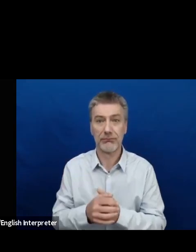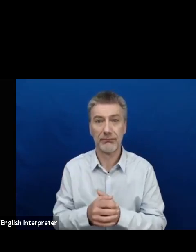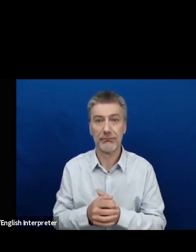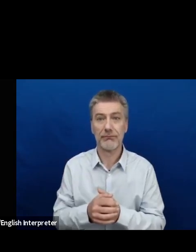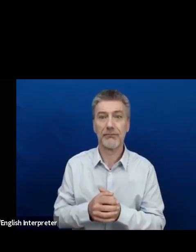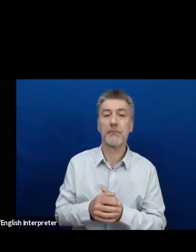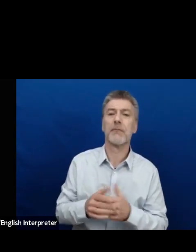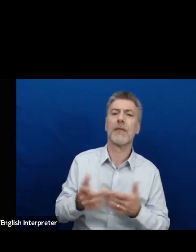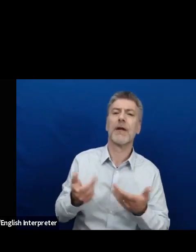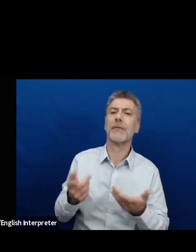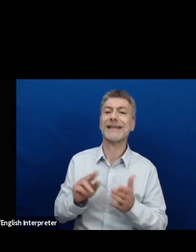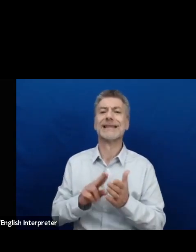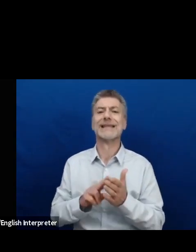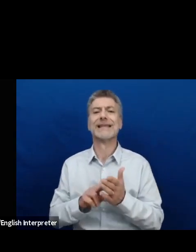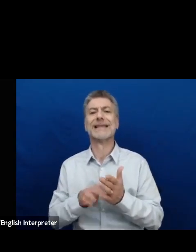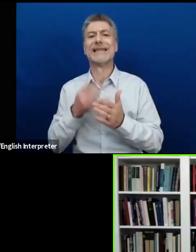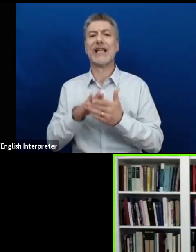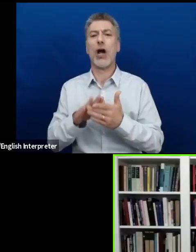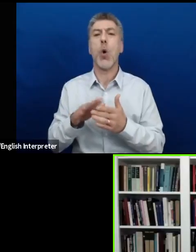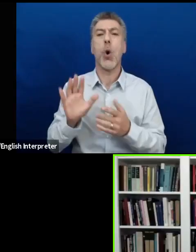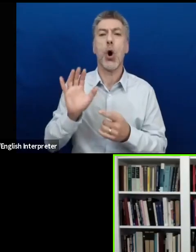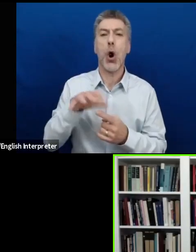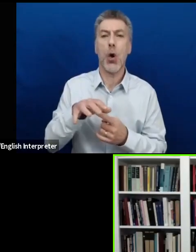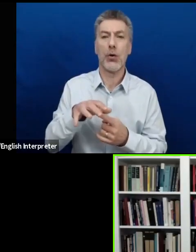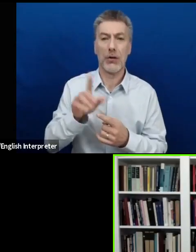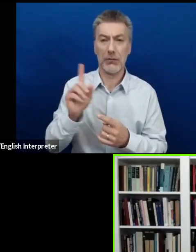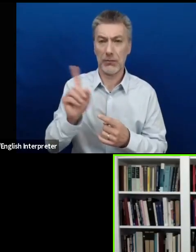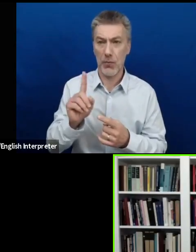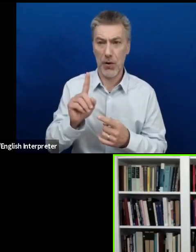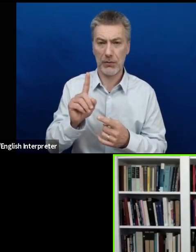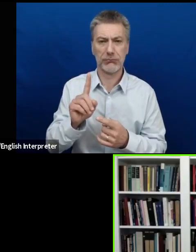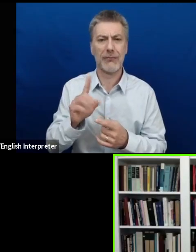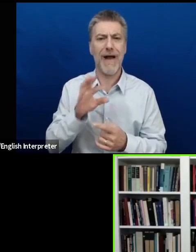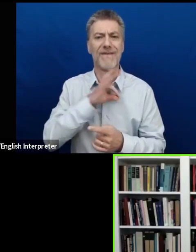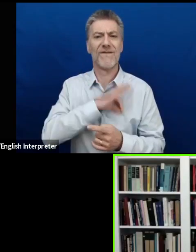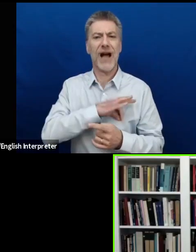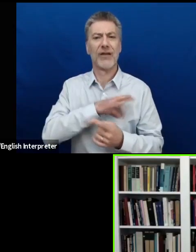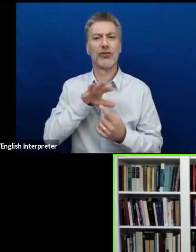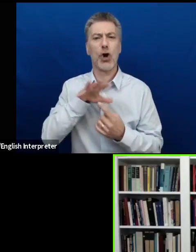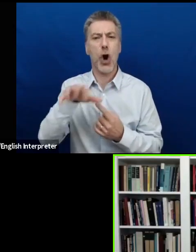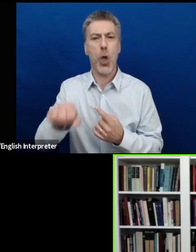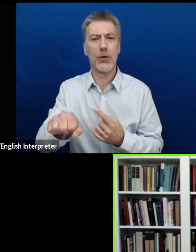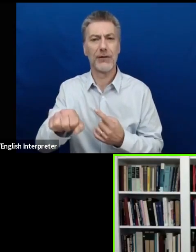wealth from the colonies to the Metropolitan Police. This continues through to today